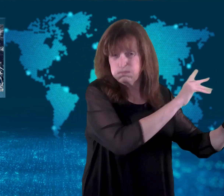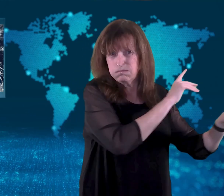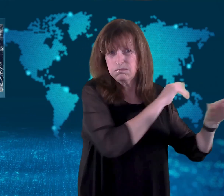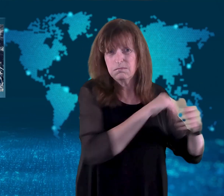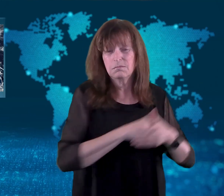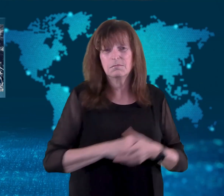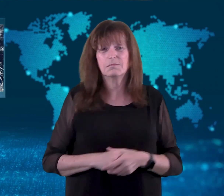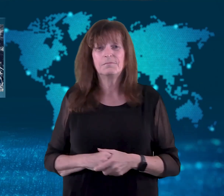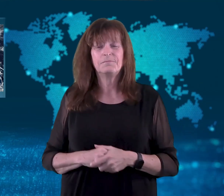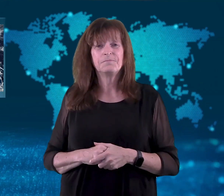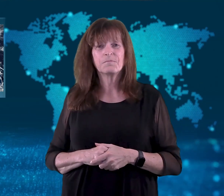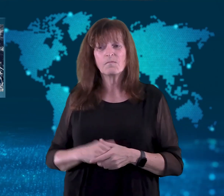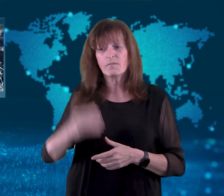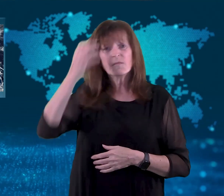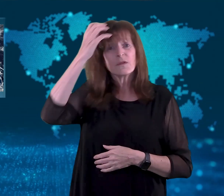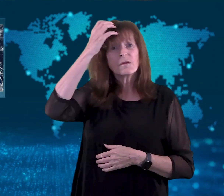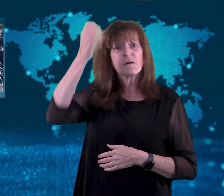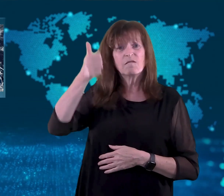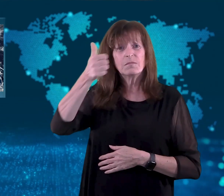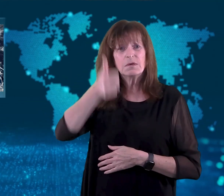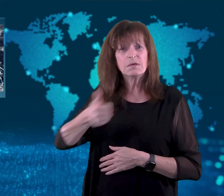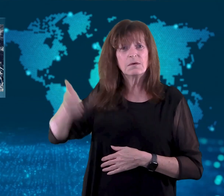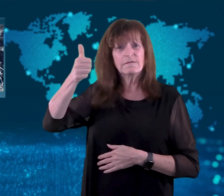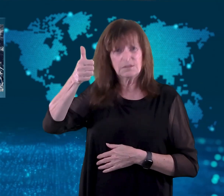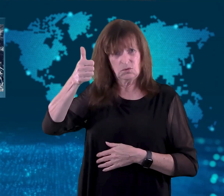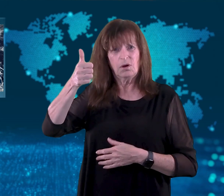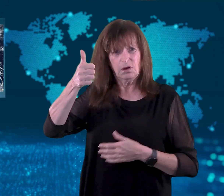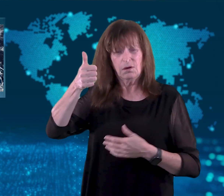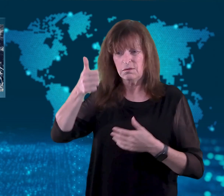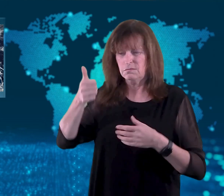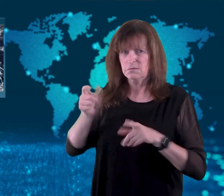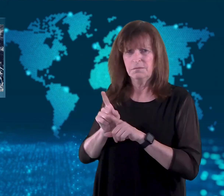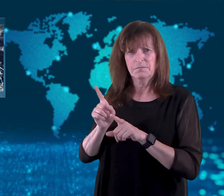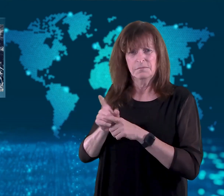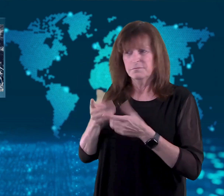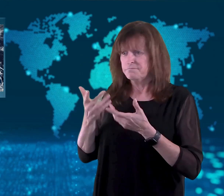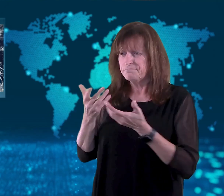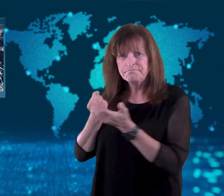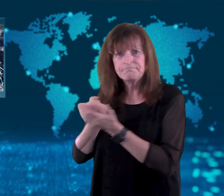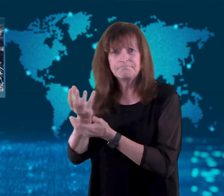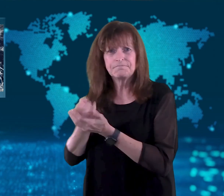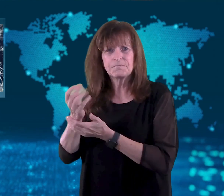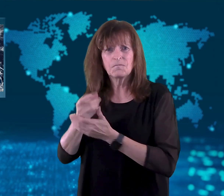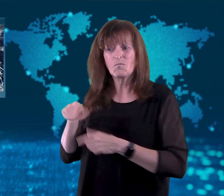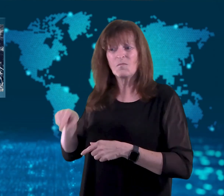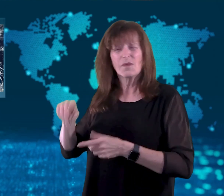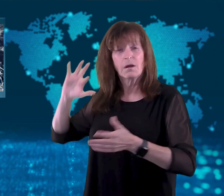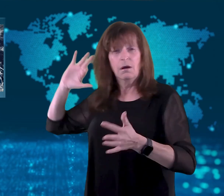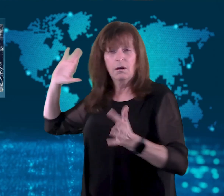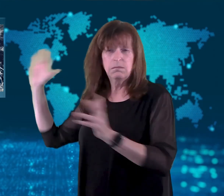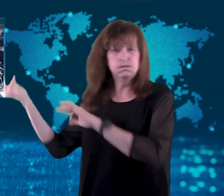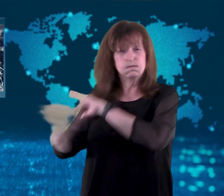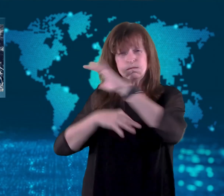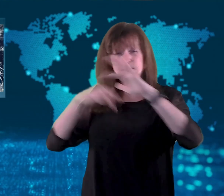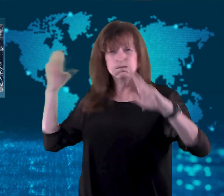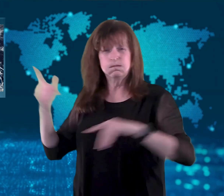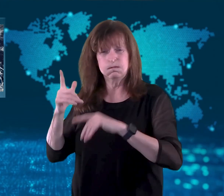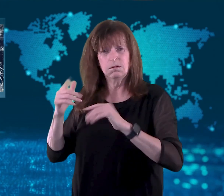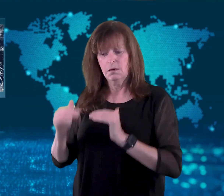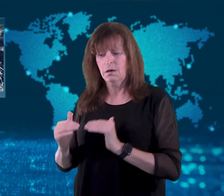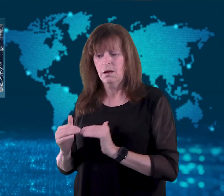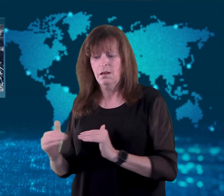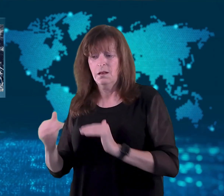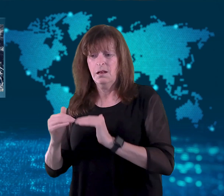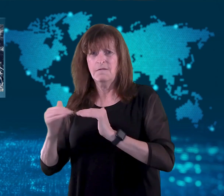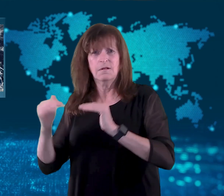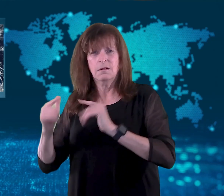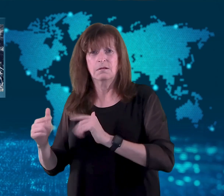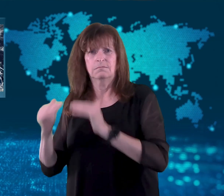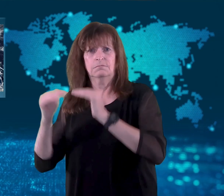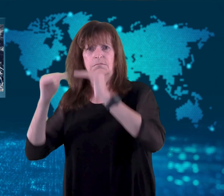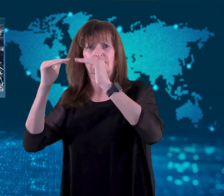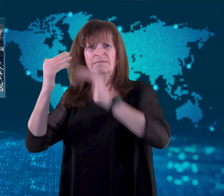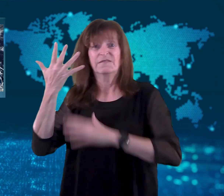Government officials have given the storm a level 5 alert for more than 330,000 people